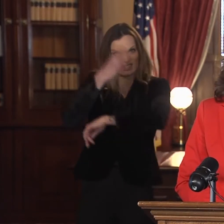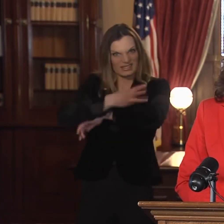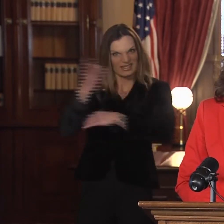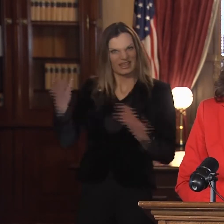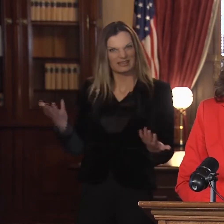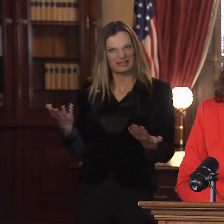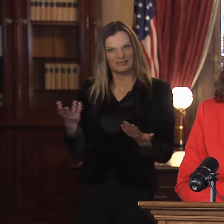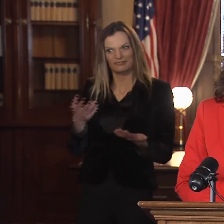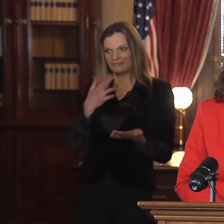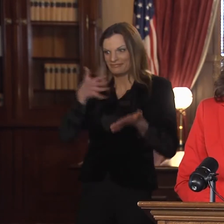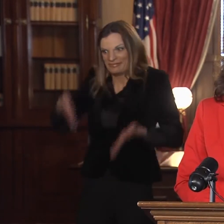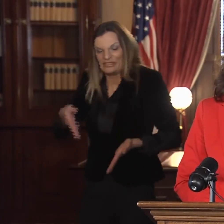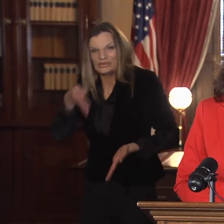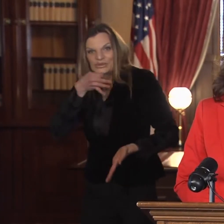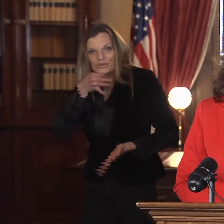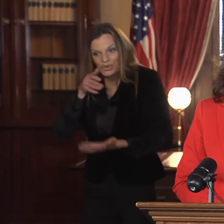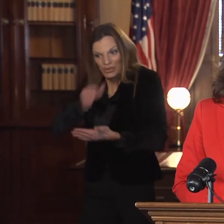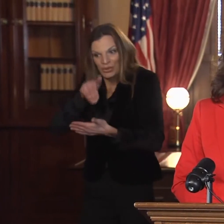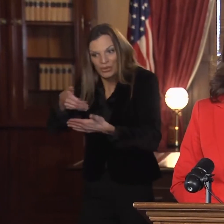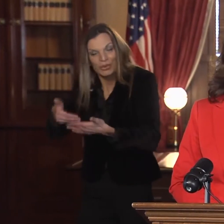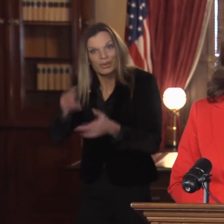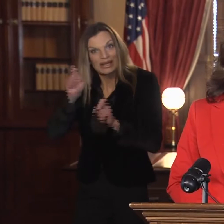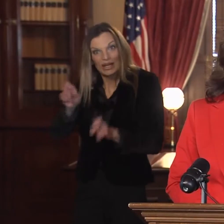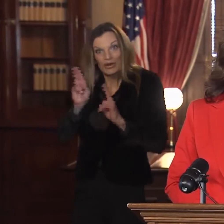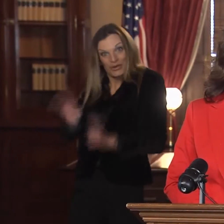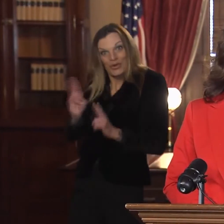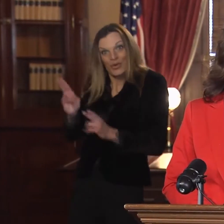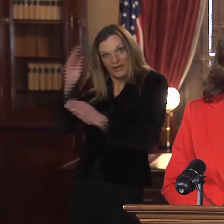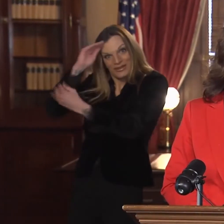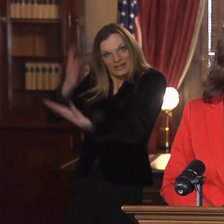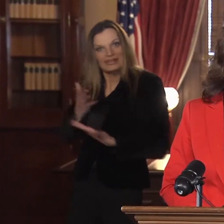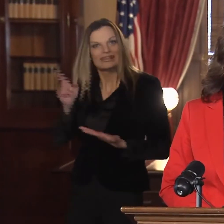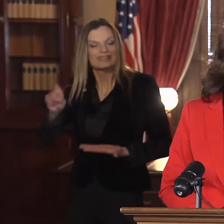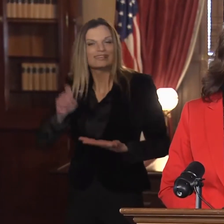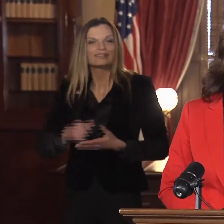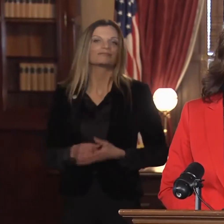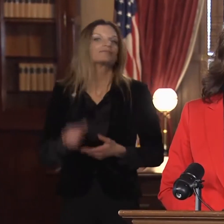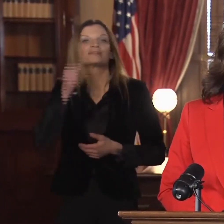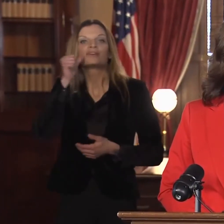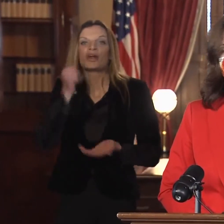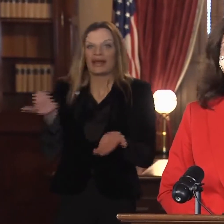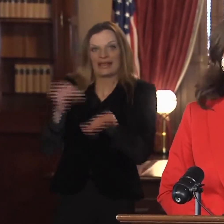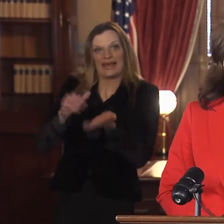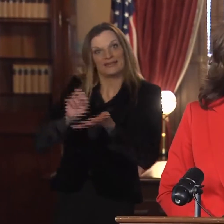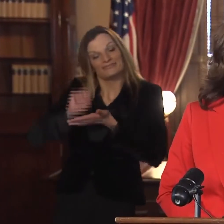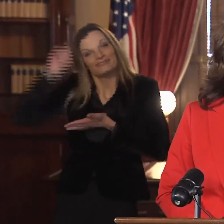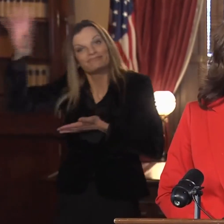SESSION FOR 6 DAYS AND NOT TAKEN ACTION ON THESE MEASURES. WE CANNOT AFFORD TO WAIT ANY LONGER.